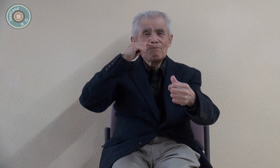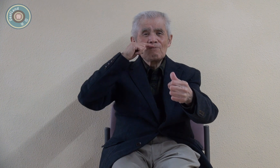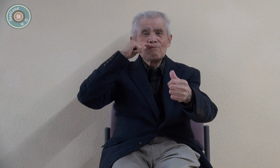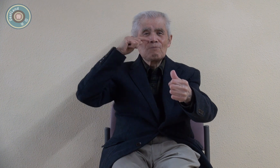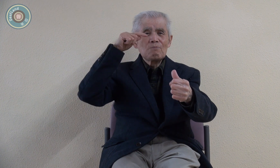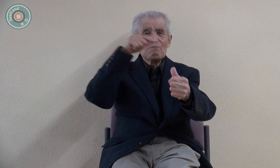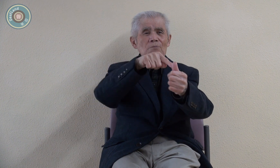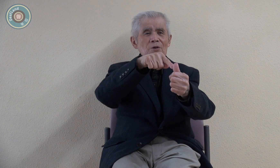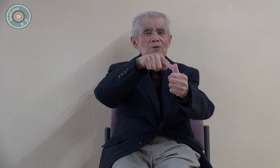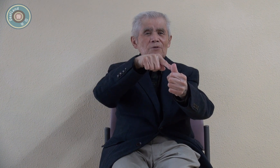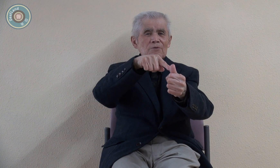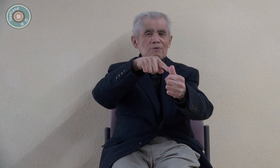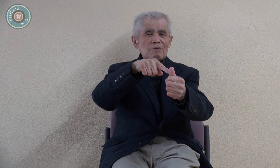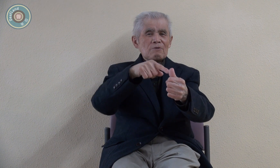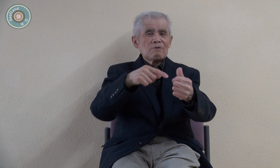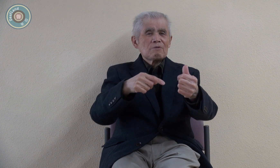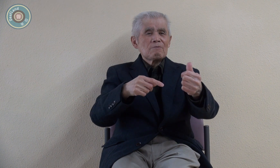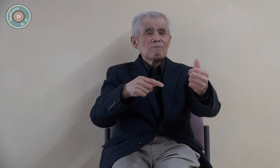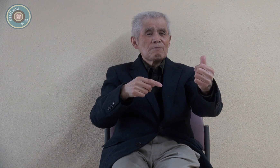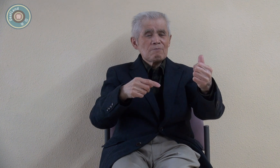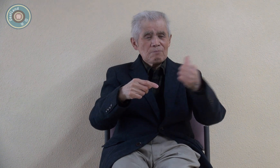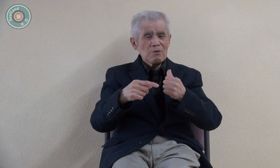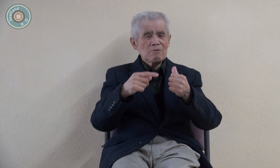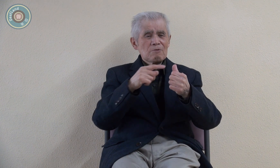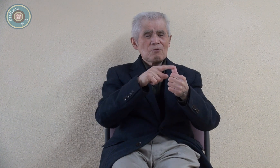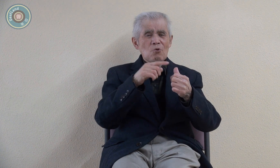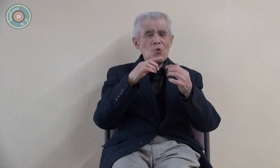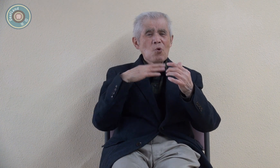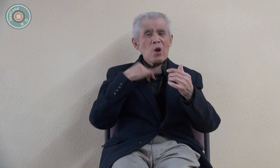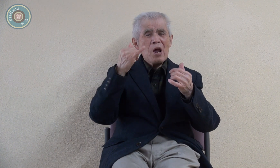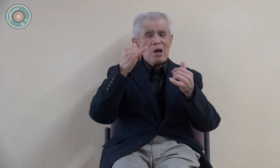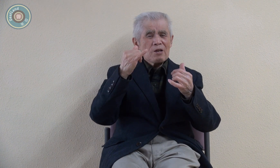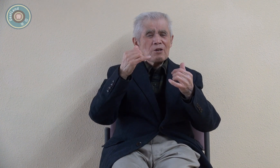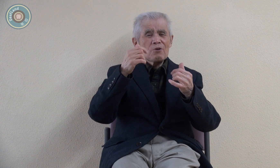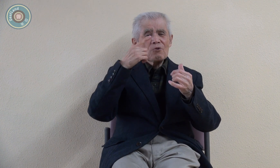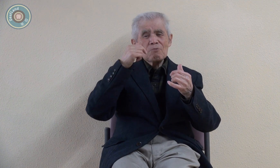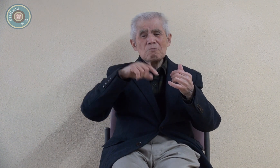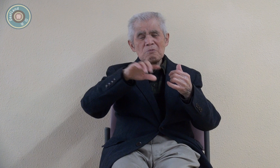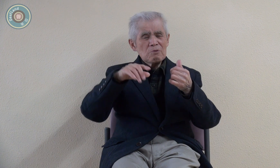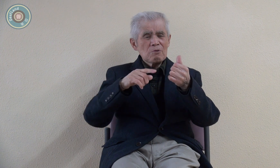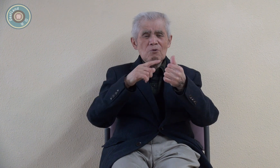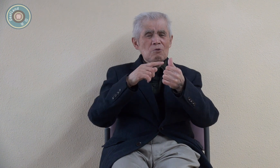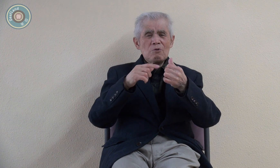At the behest of the company